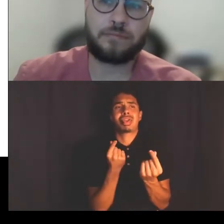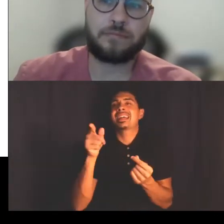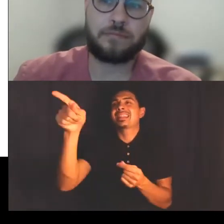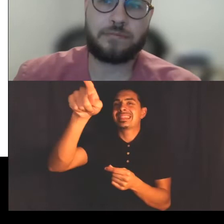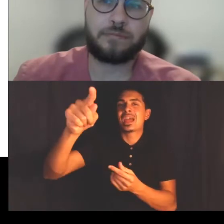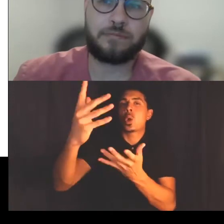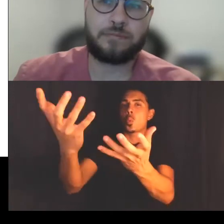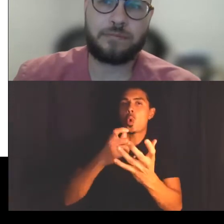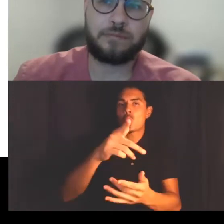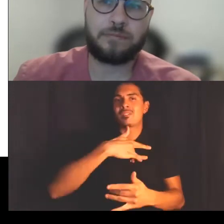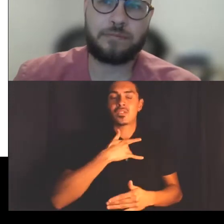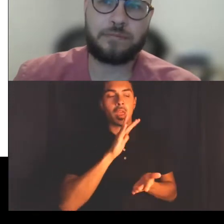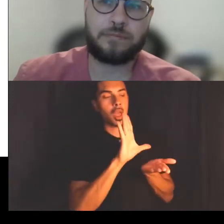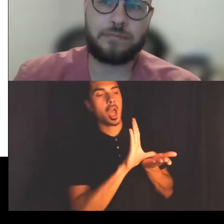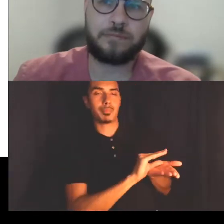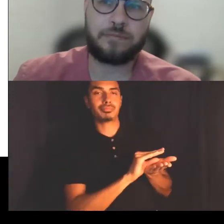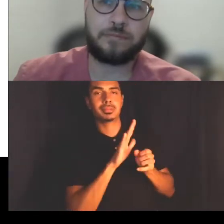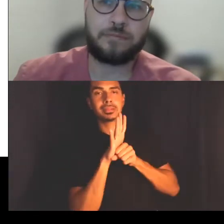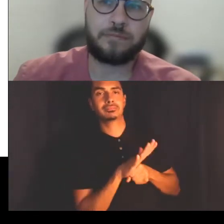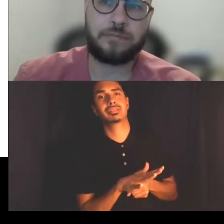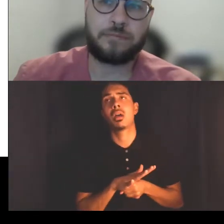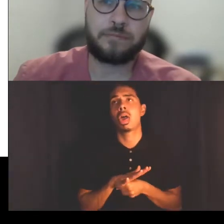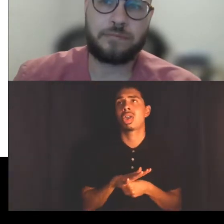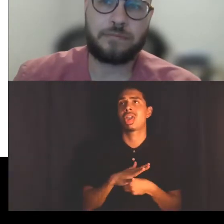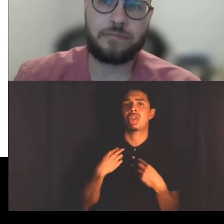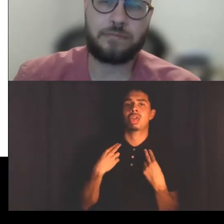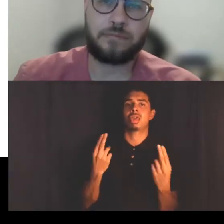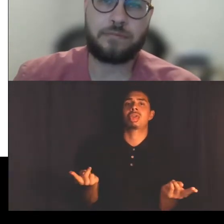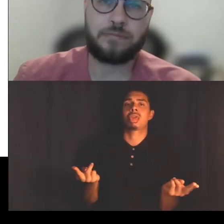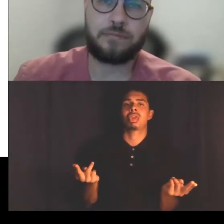and you are absolutely not powerless, and you do have power.